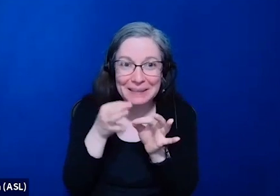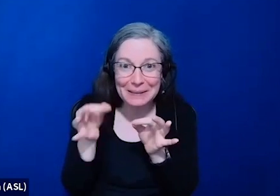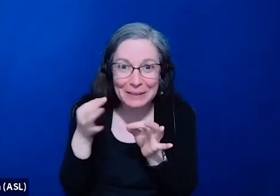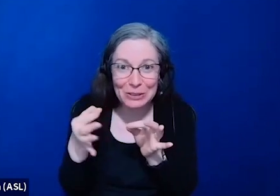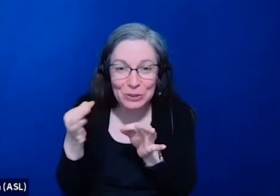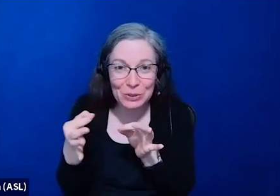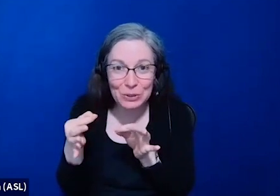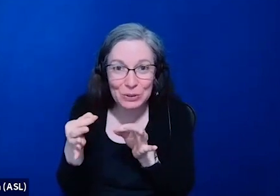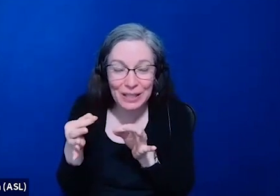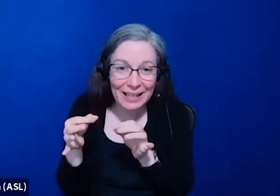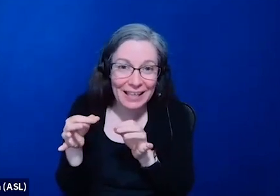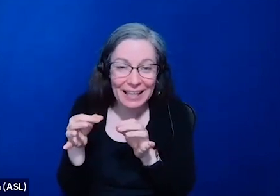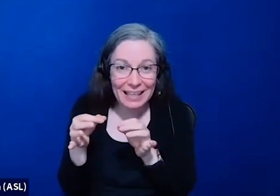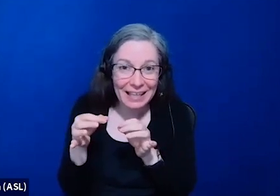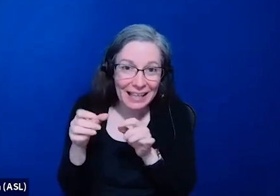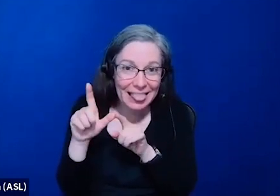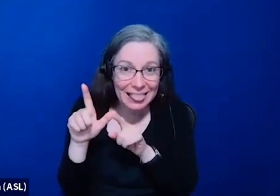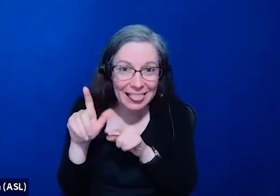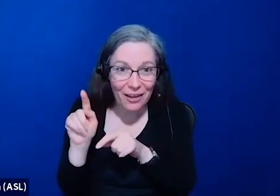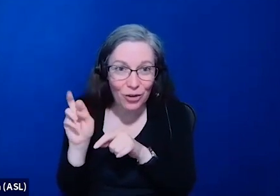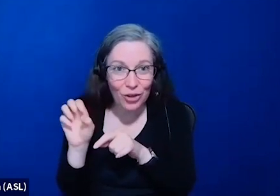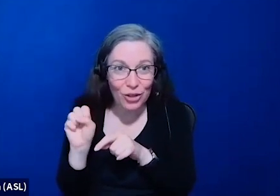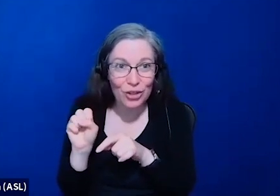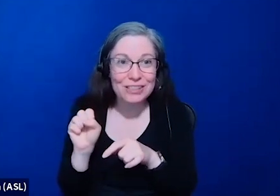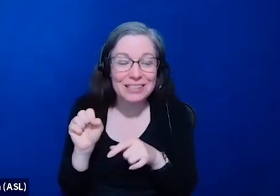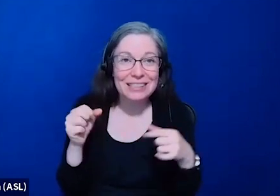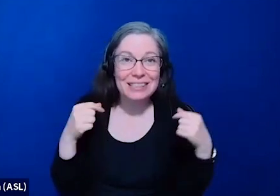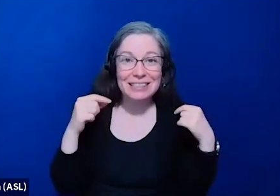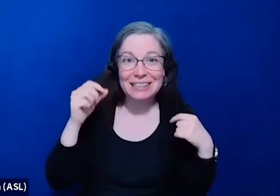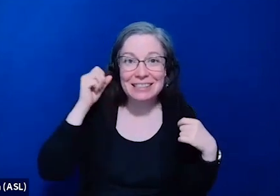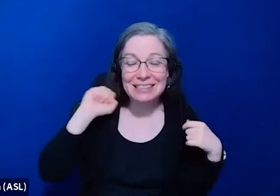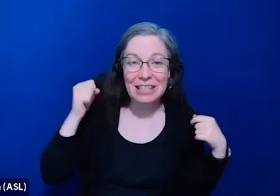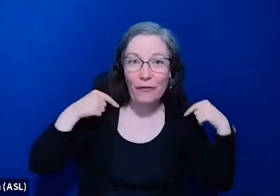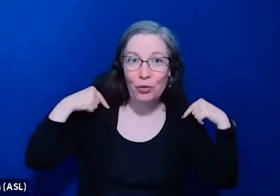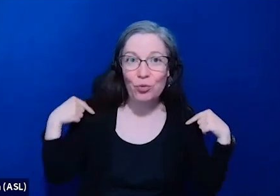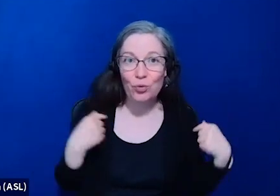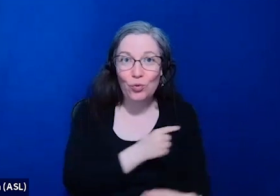What's the word? [?] on my arms. I'm surrounded by other children dressed as clowns,